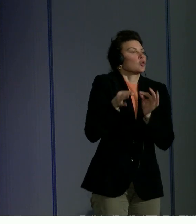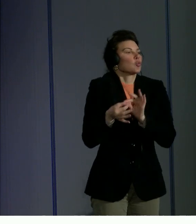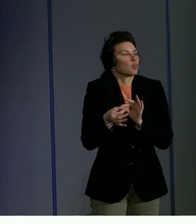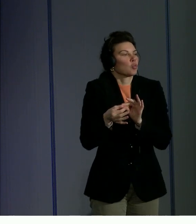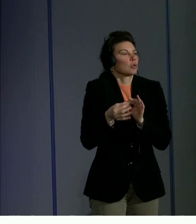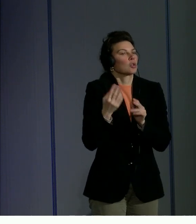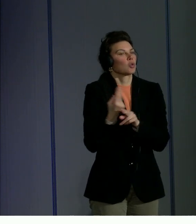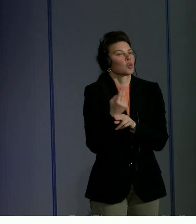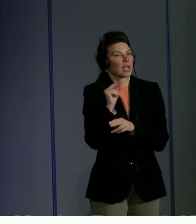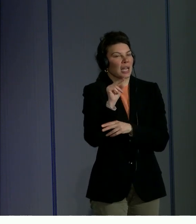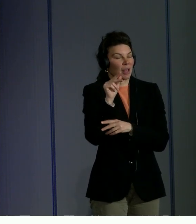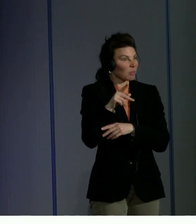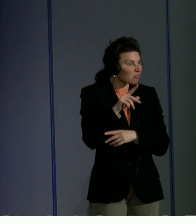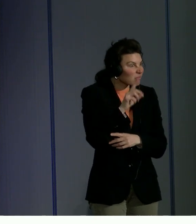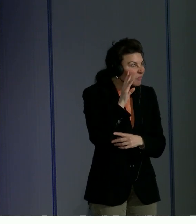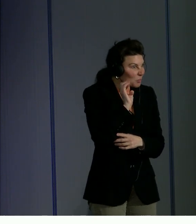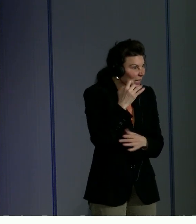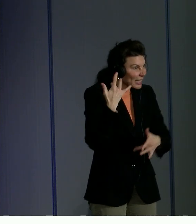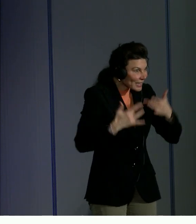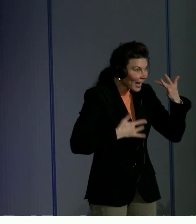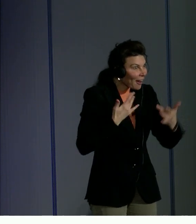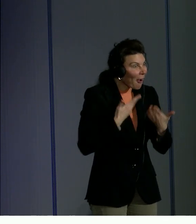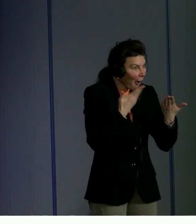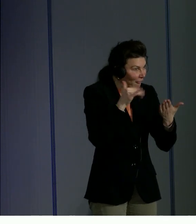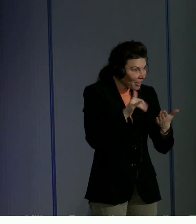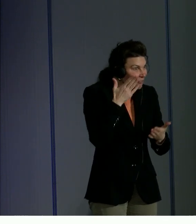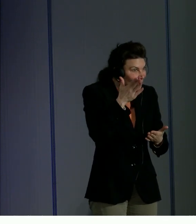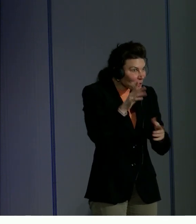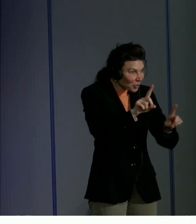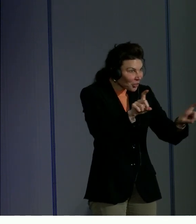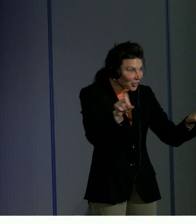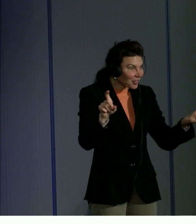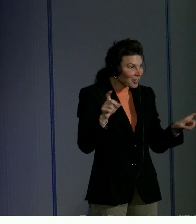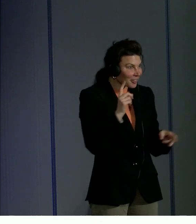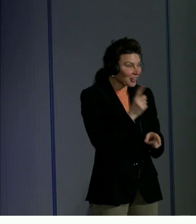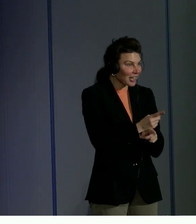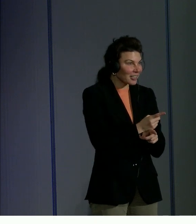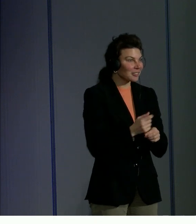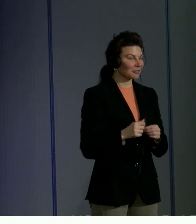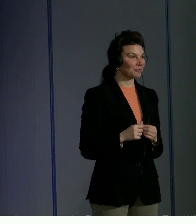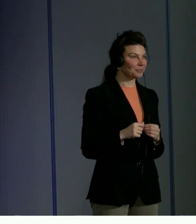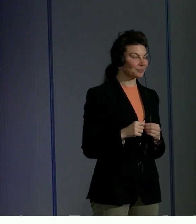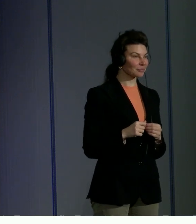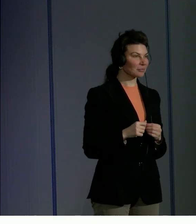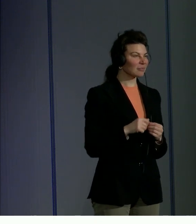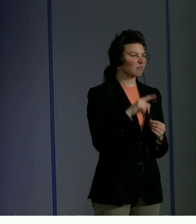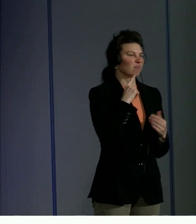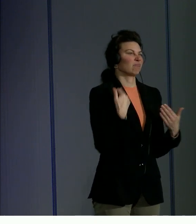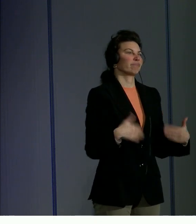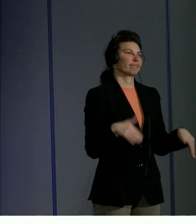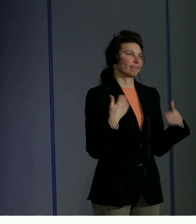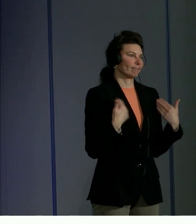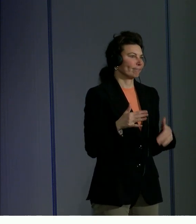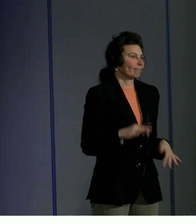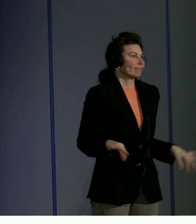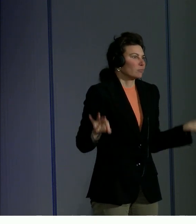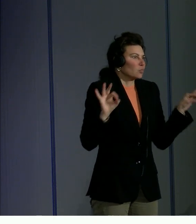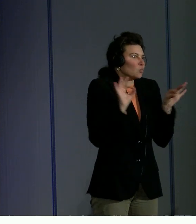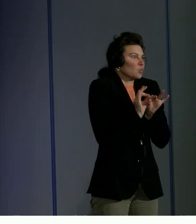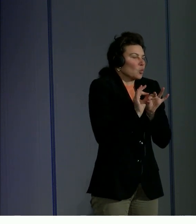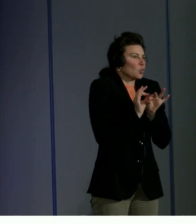it be exciting to offer that at one point? So it's critical for us to be able to think about